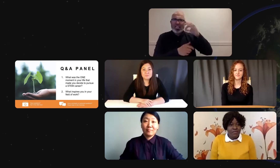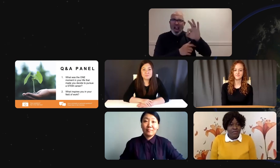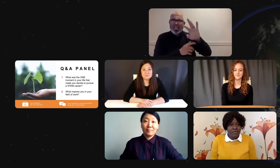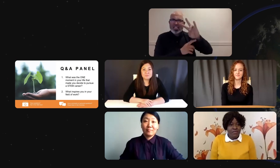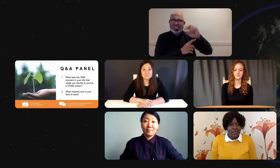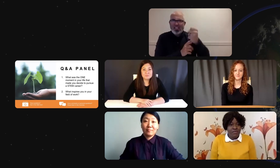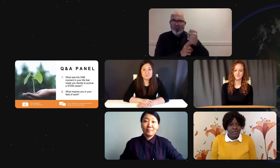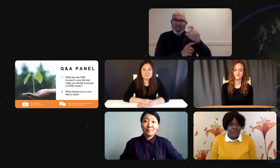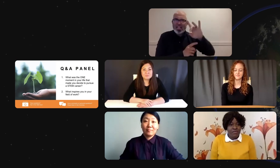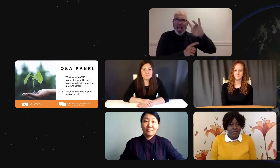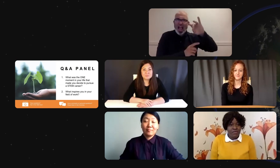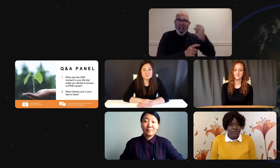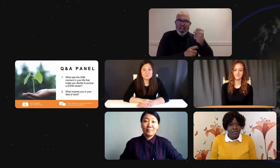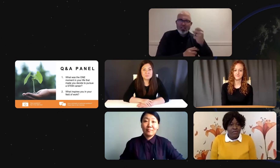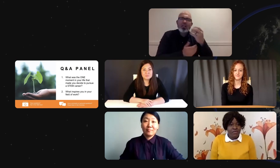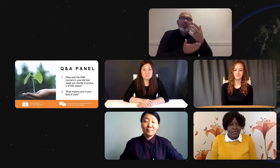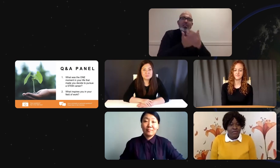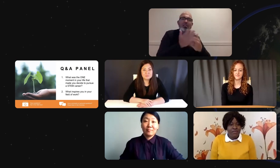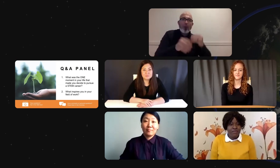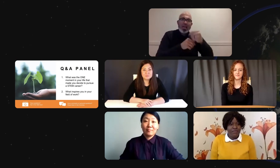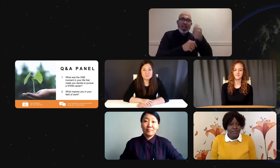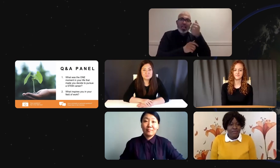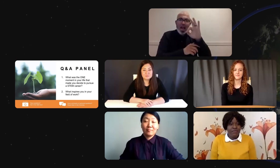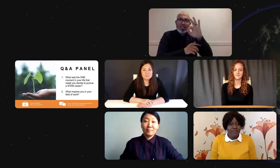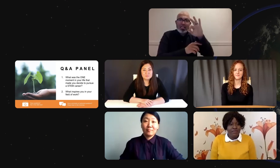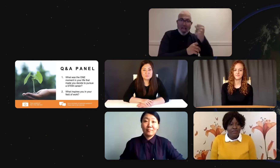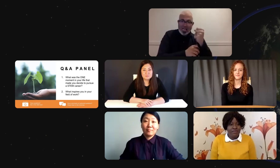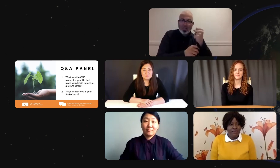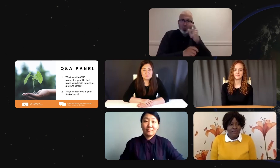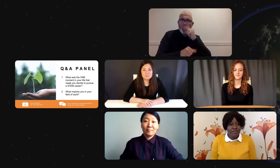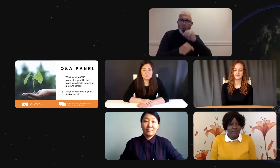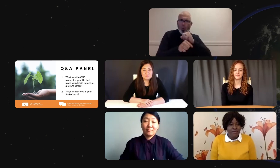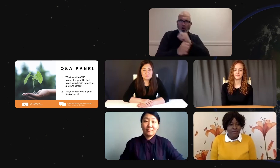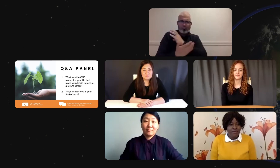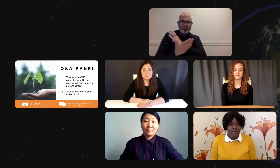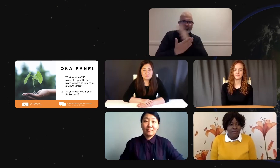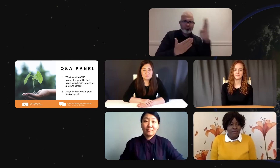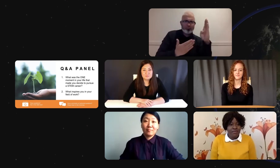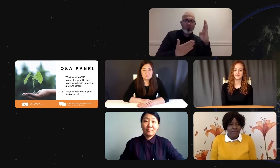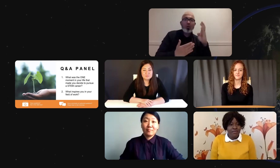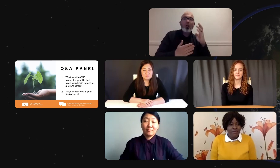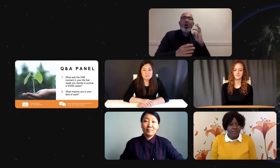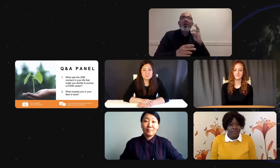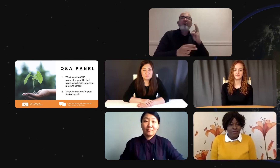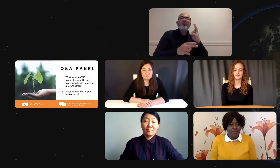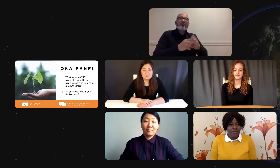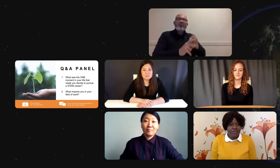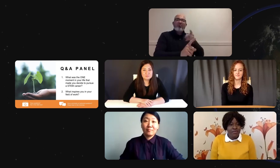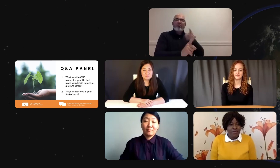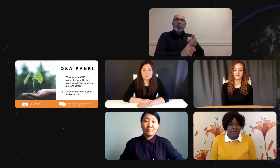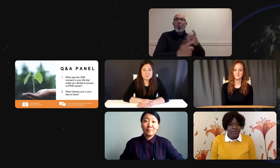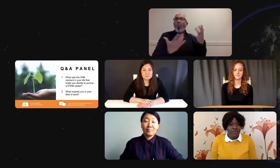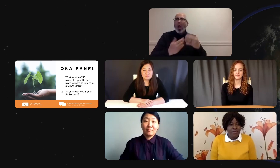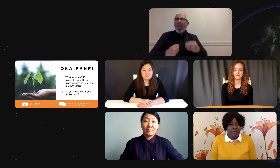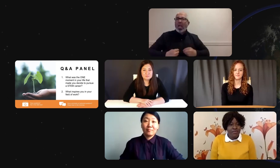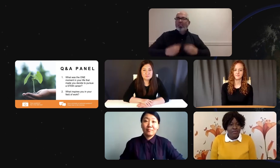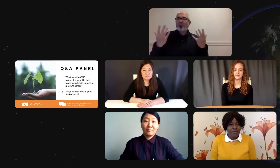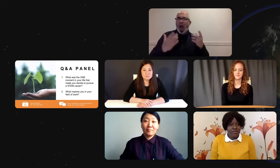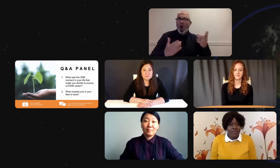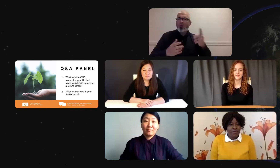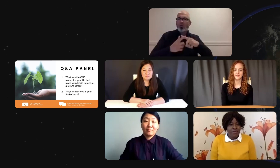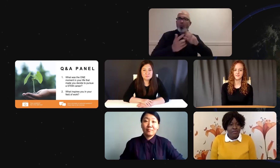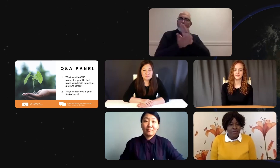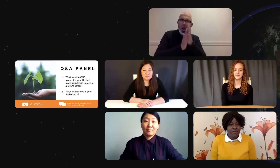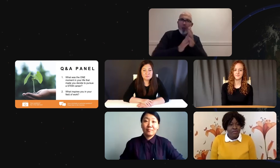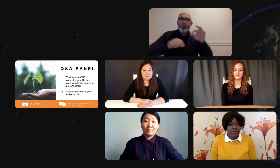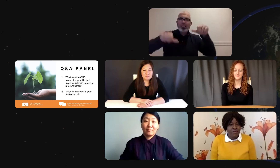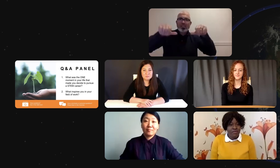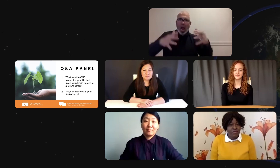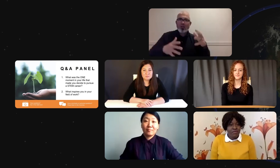A lot of scientists in the '70s, '80s, and '90s always point to what inspired them to